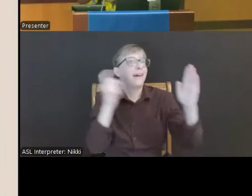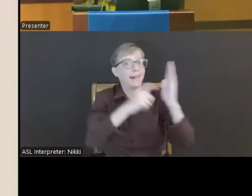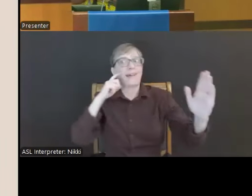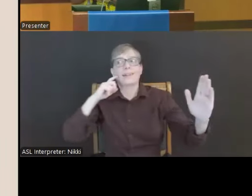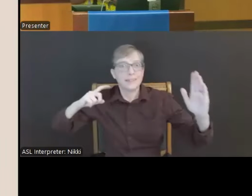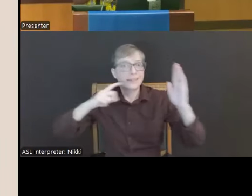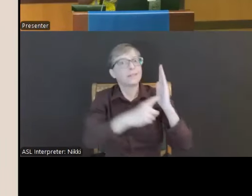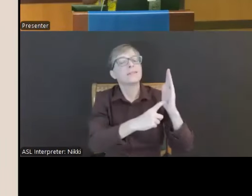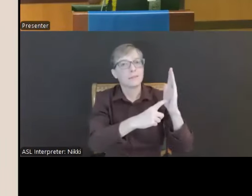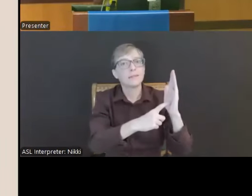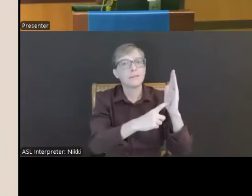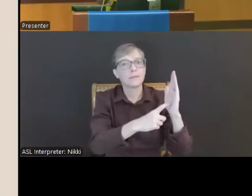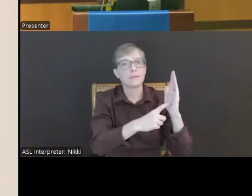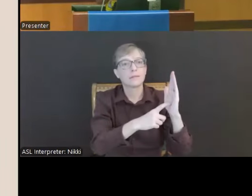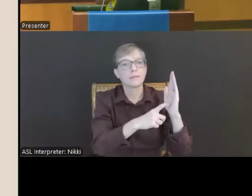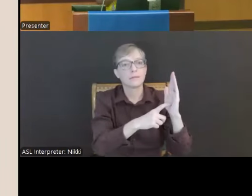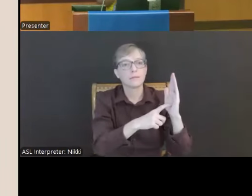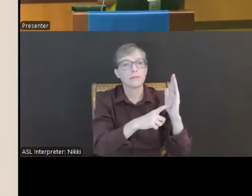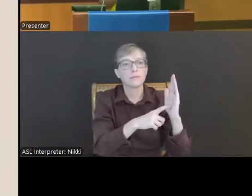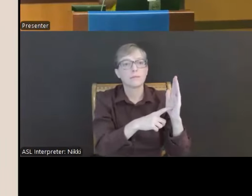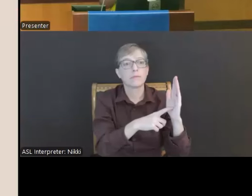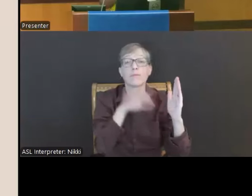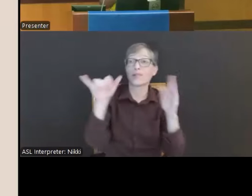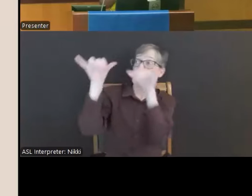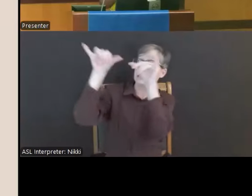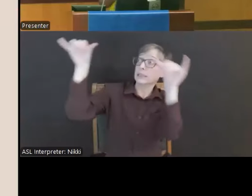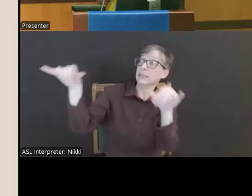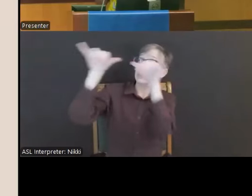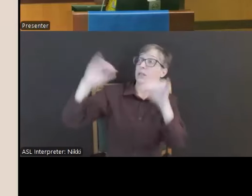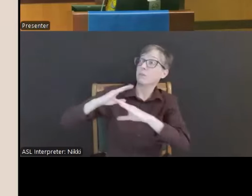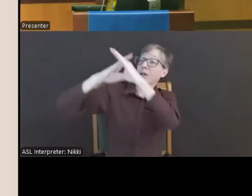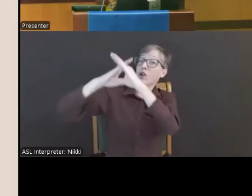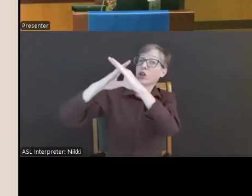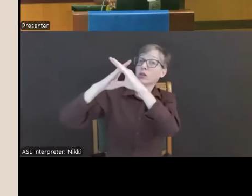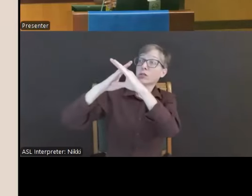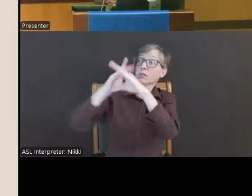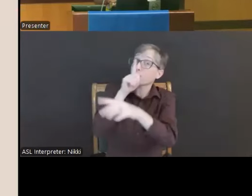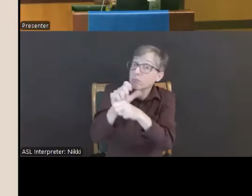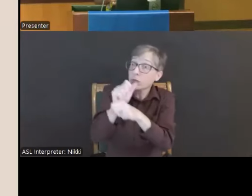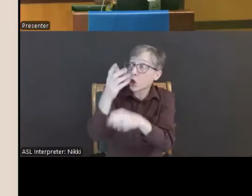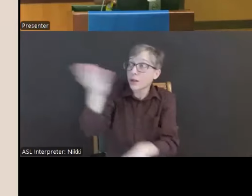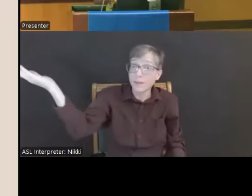piece of about work recognizing that systemic barriers exist acknowledging that they exist